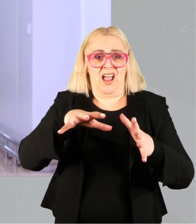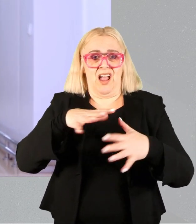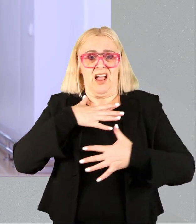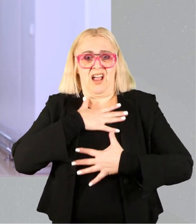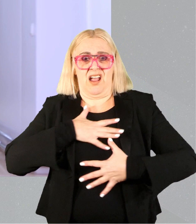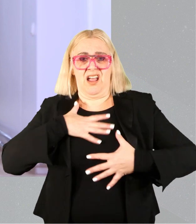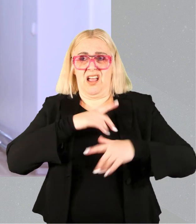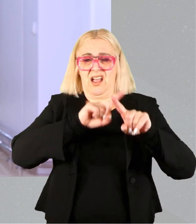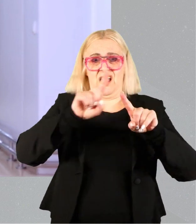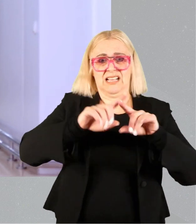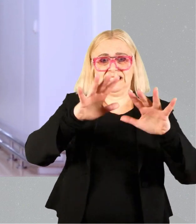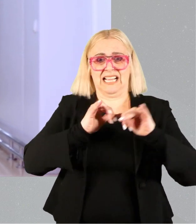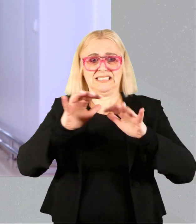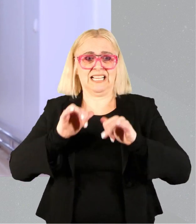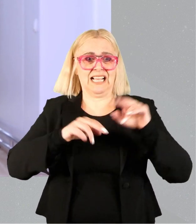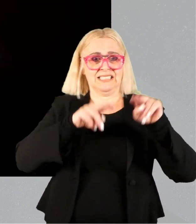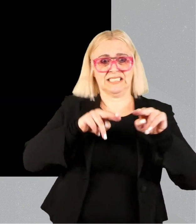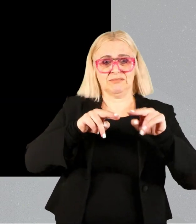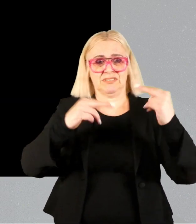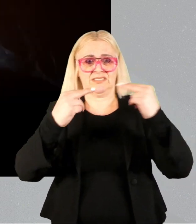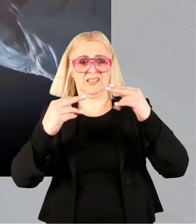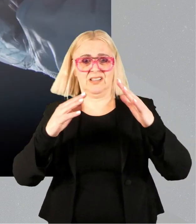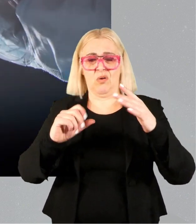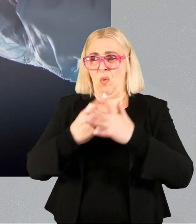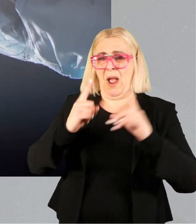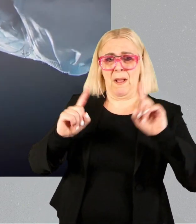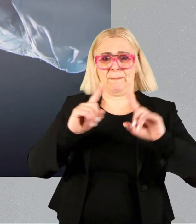are happening to them that are not being explained to them clearly. It can be